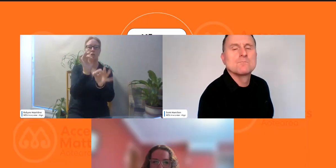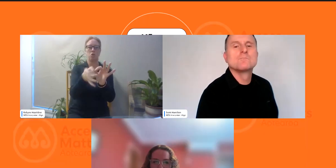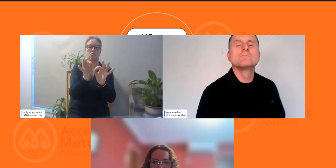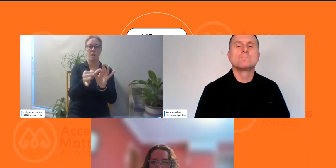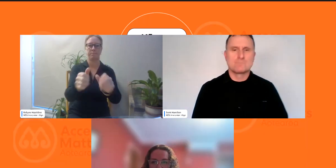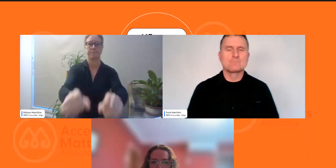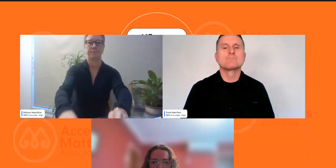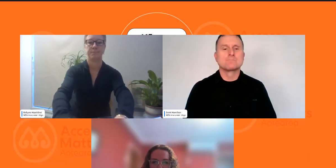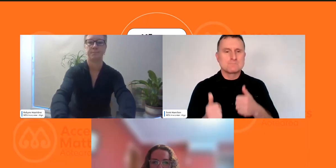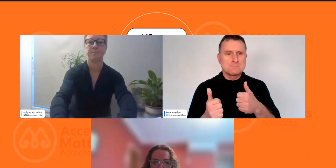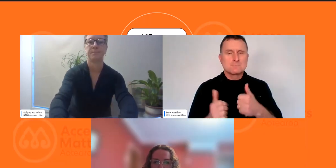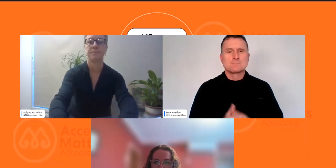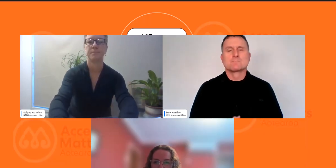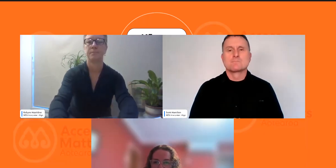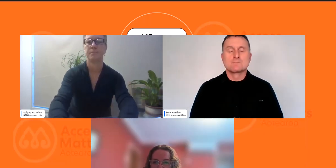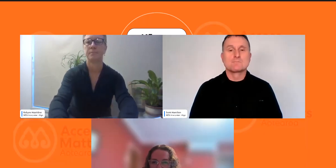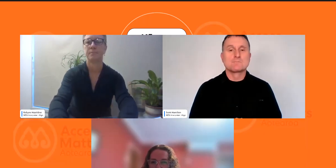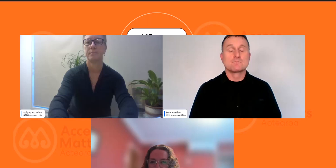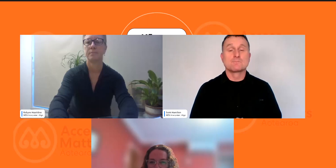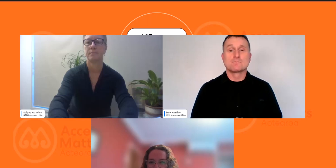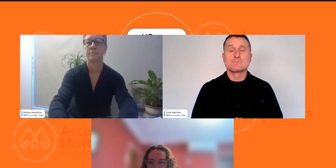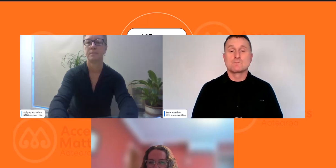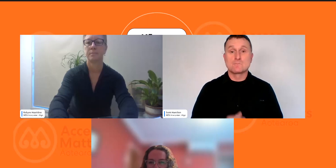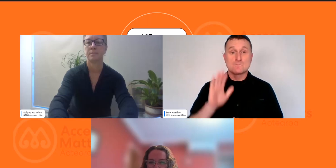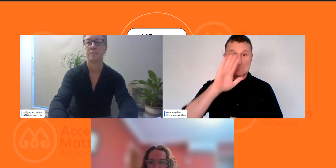Can I say, Nick, that was a perfect segue into probably where I want